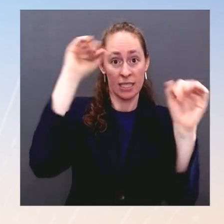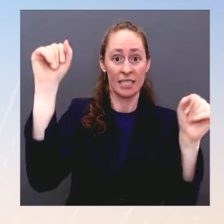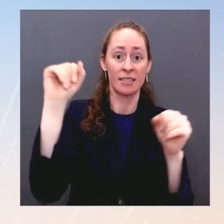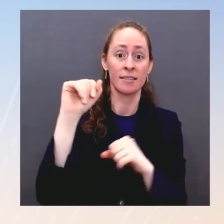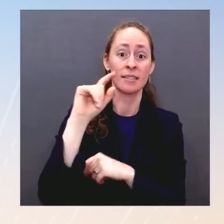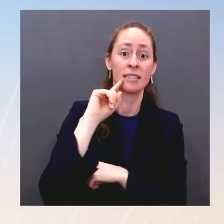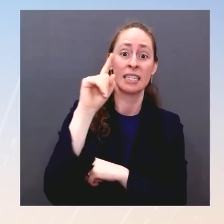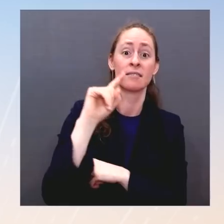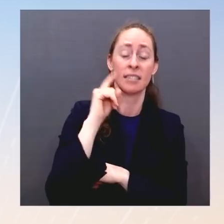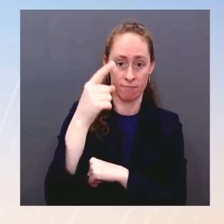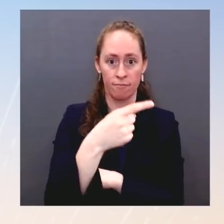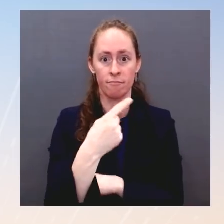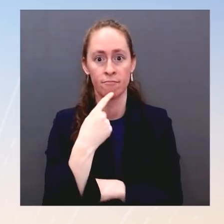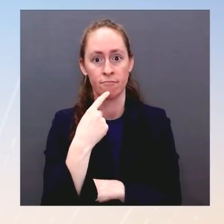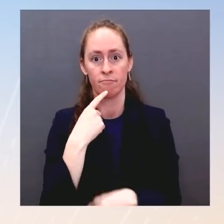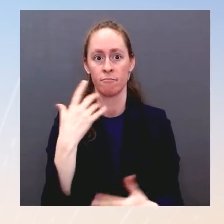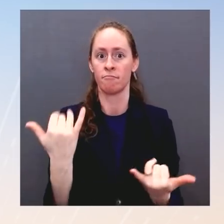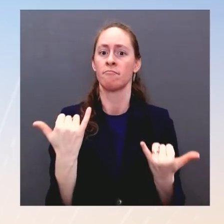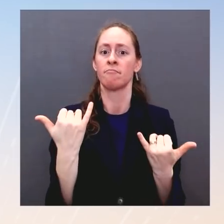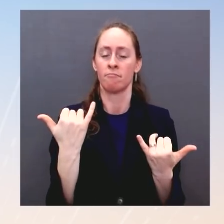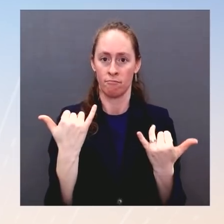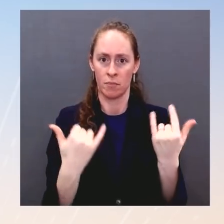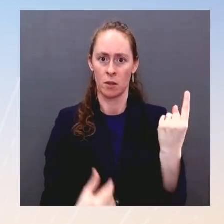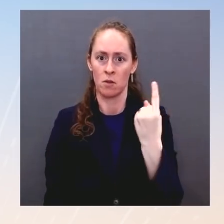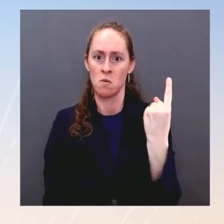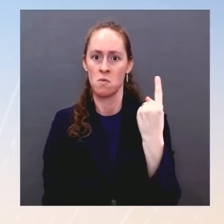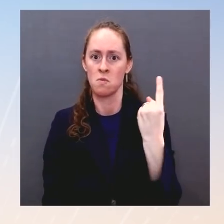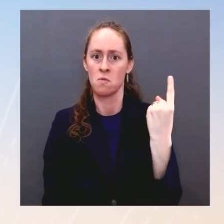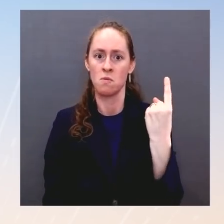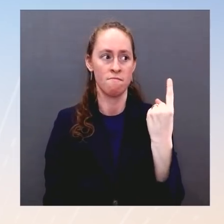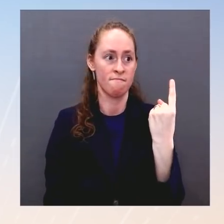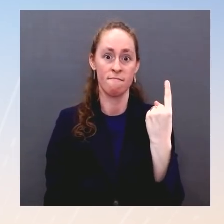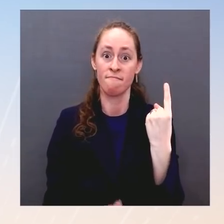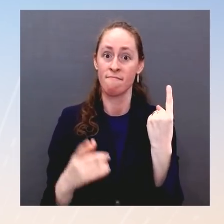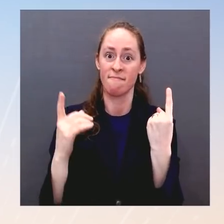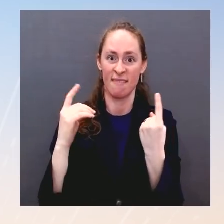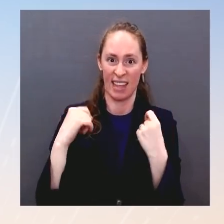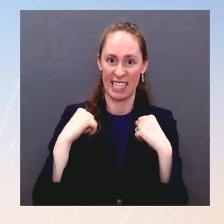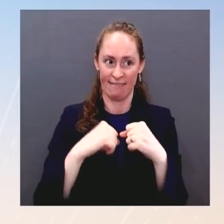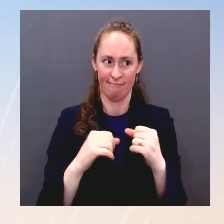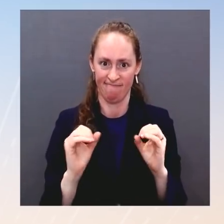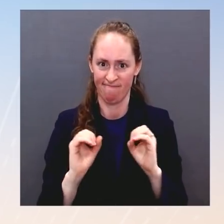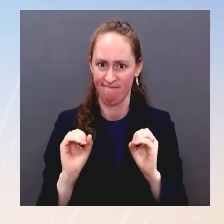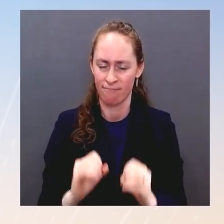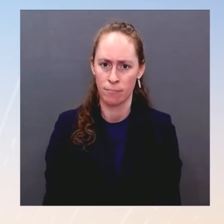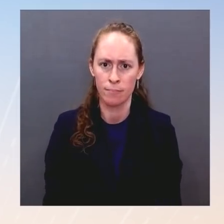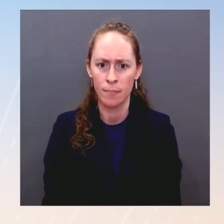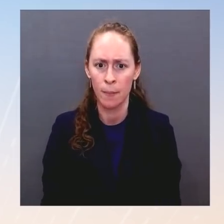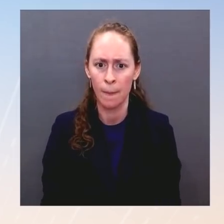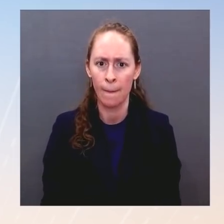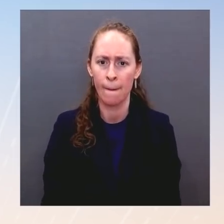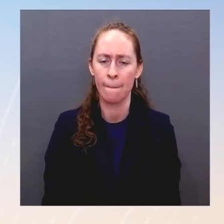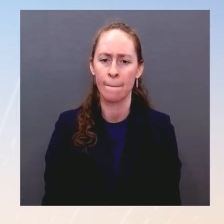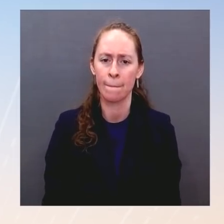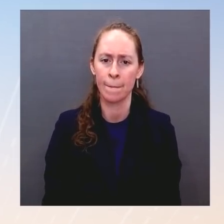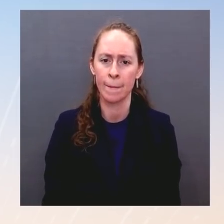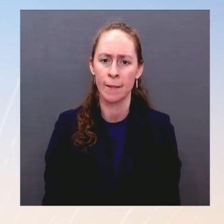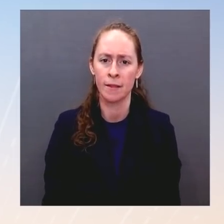Well, as you know, the President spoke with President Zelenskyy and made clear to him during that conversation that he --